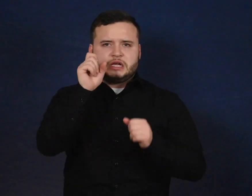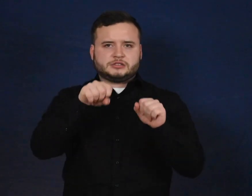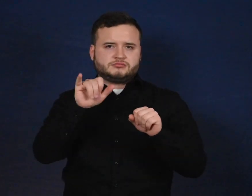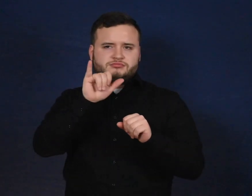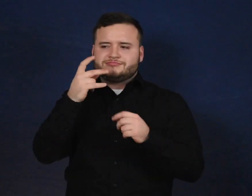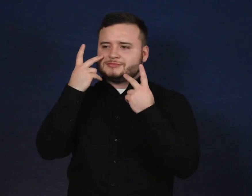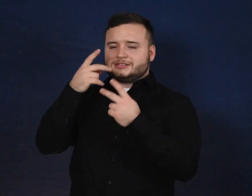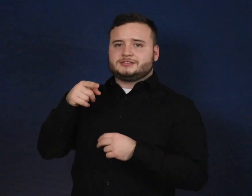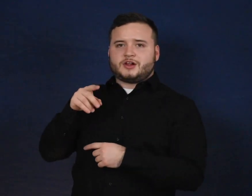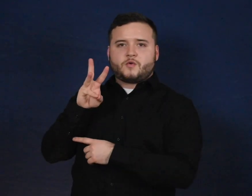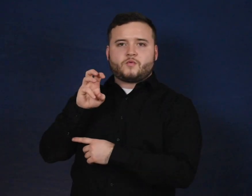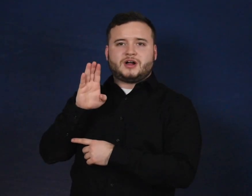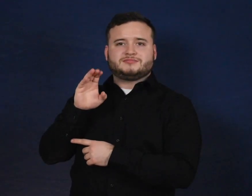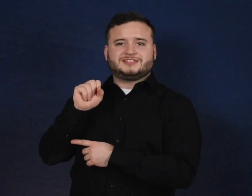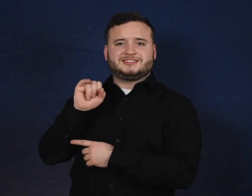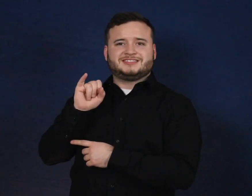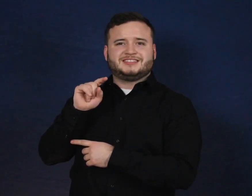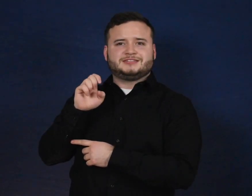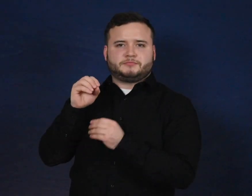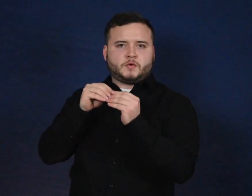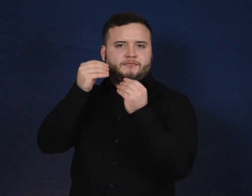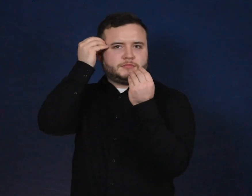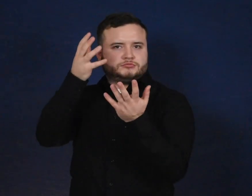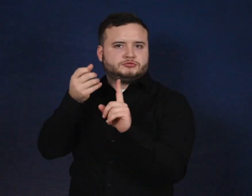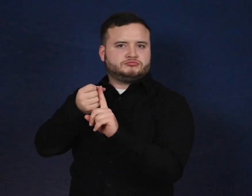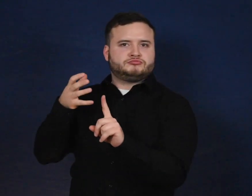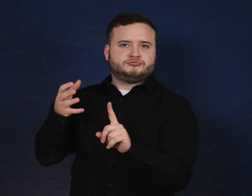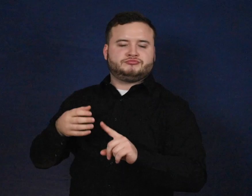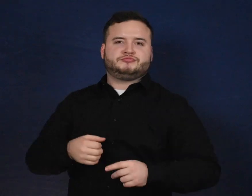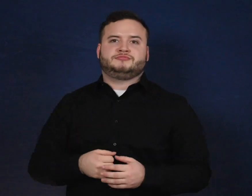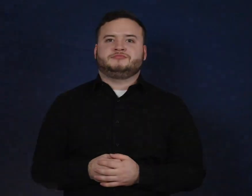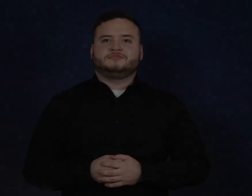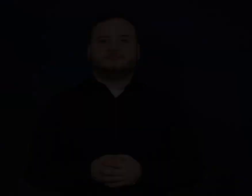You can also visit this website for more information.